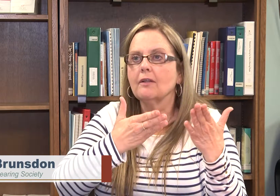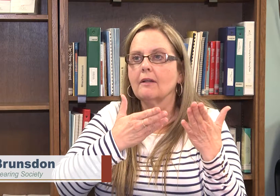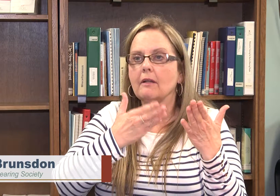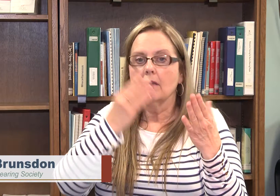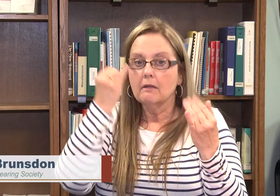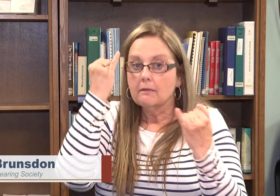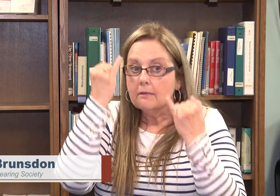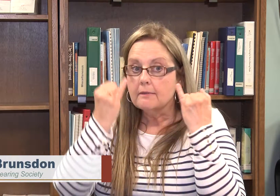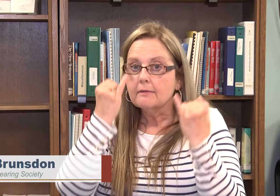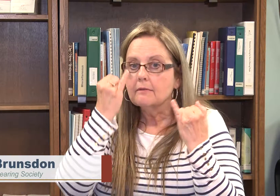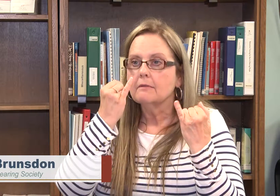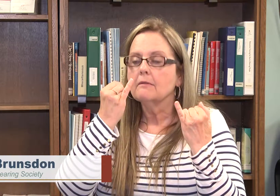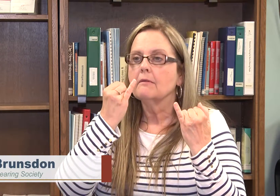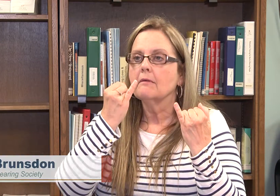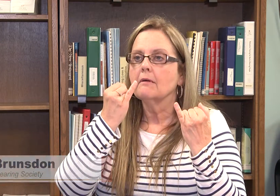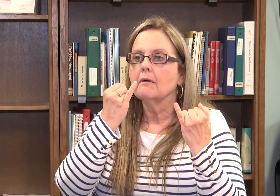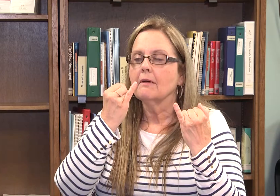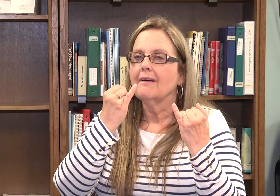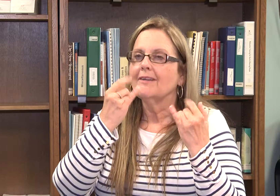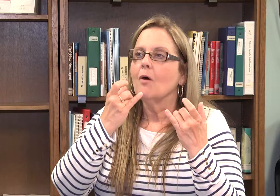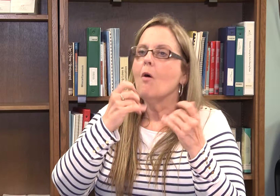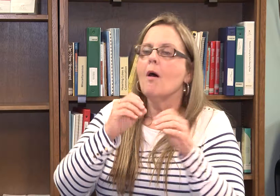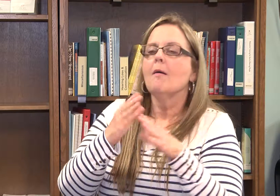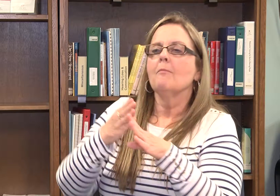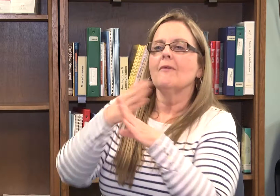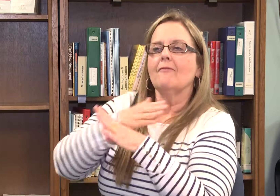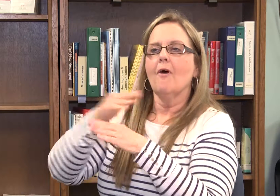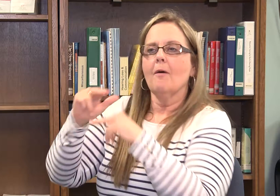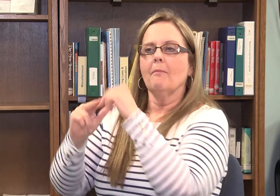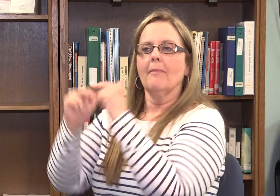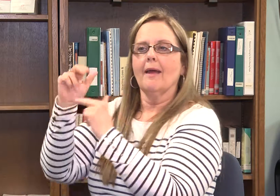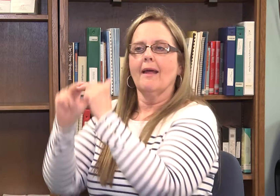like here, the Canadian Hearing Society and getting feedback from outside agencies that